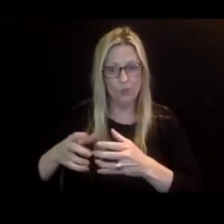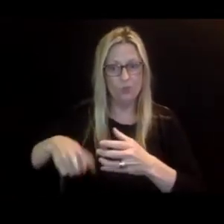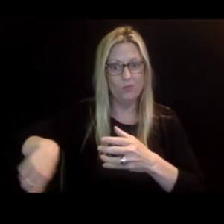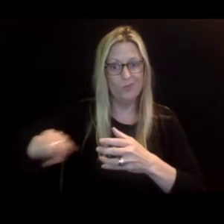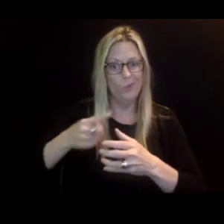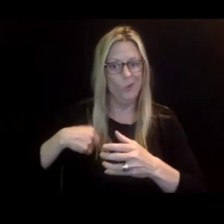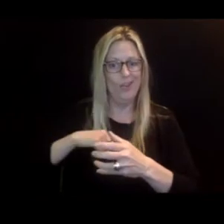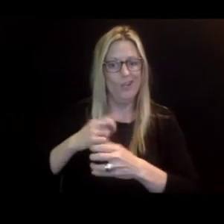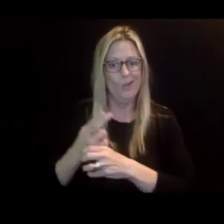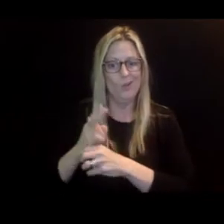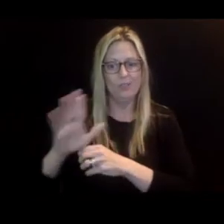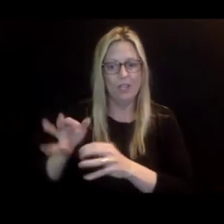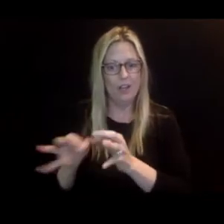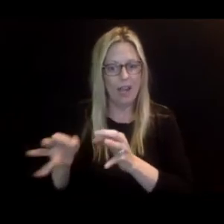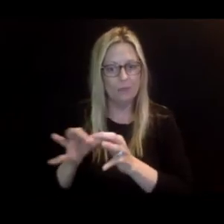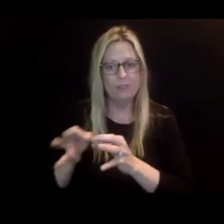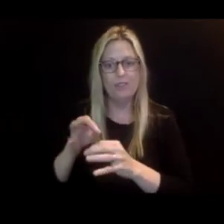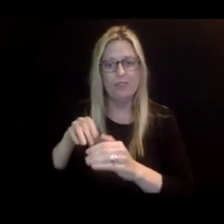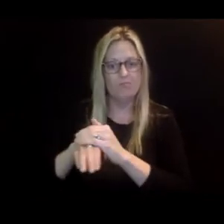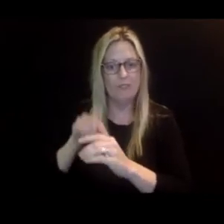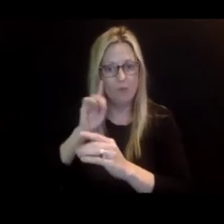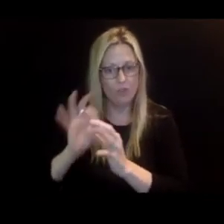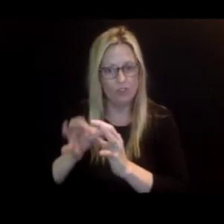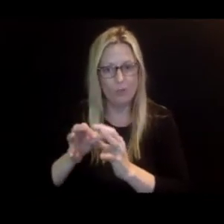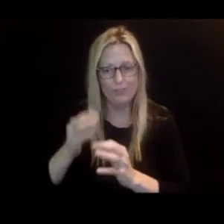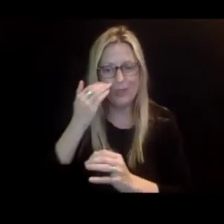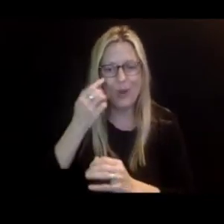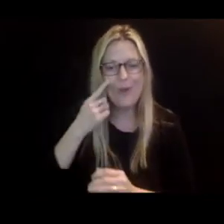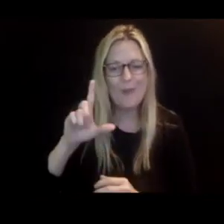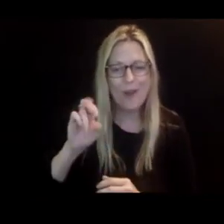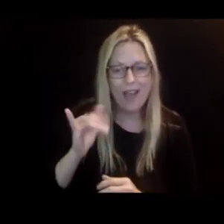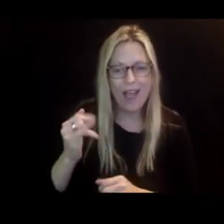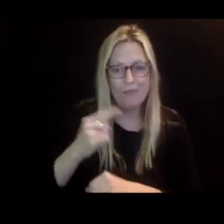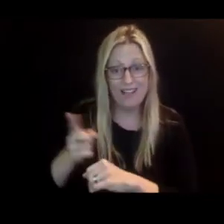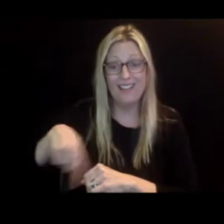and interpreters, the group that we partner for Lobby Day, they mentioned that most future